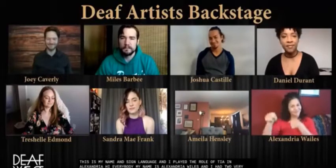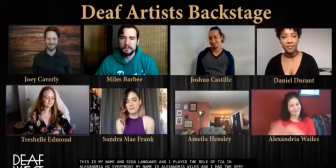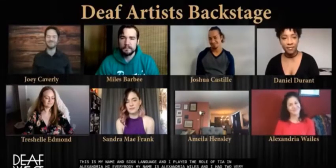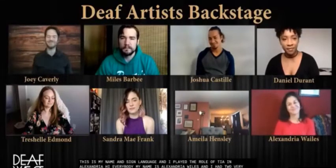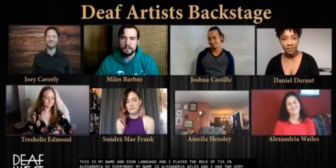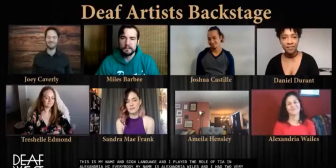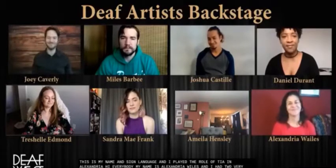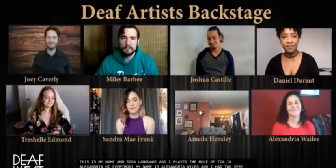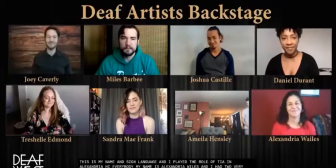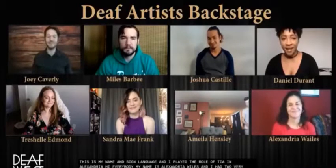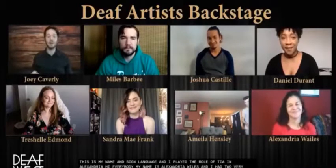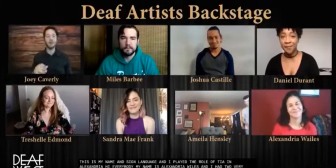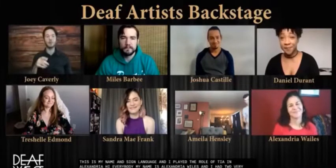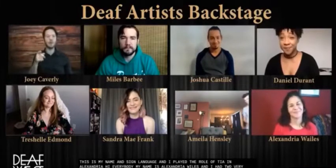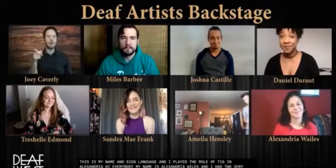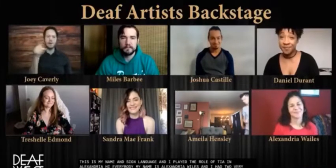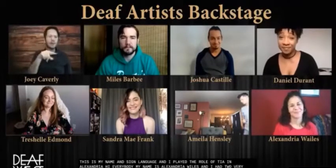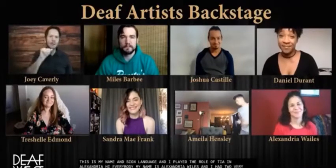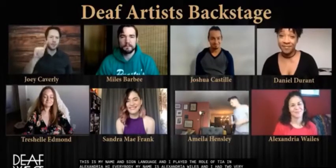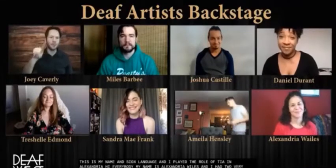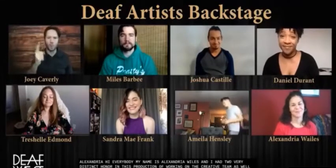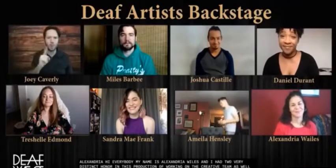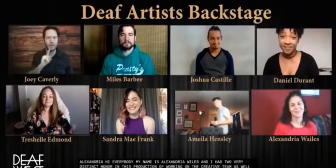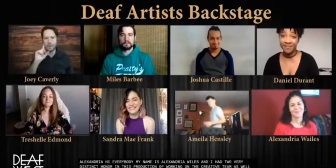I was her coverage when she was unable to be in the show.